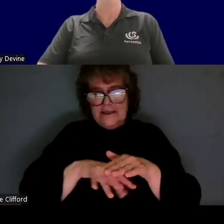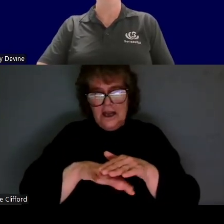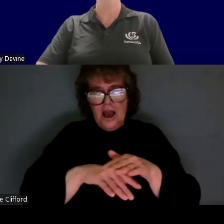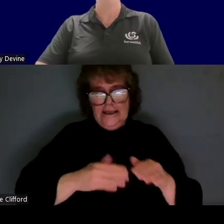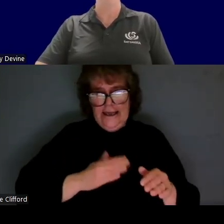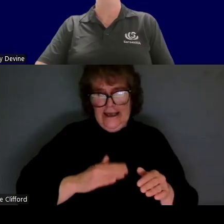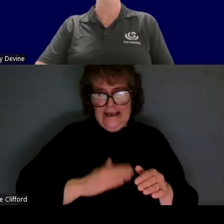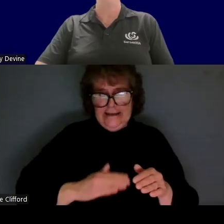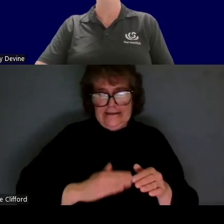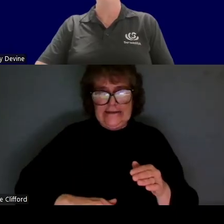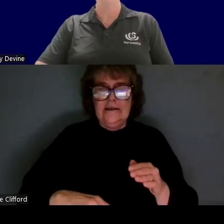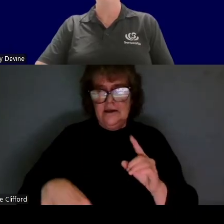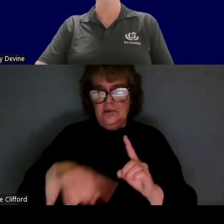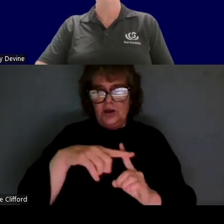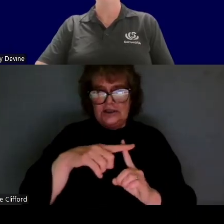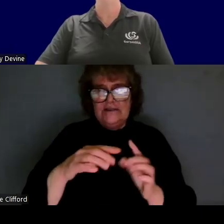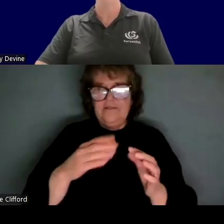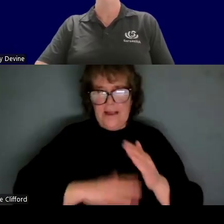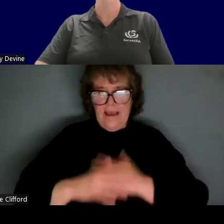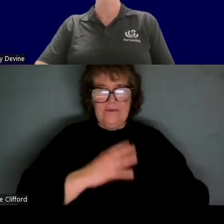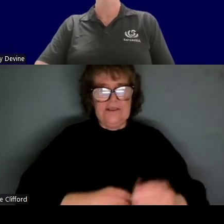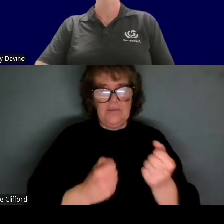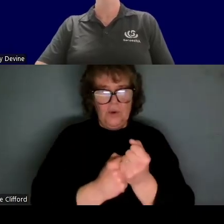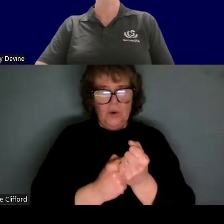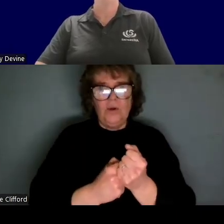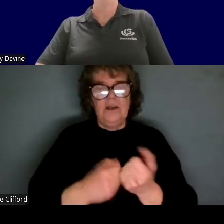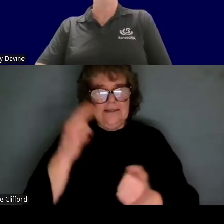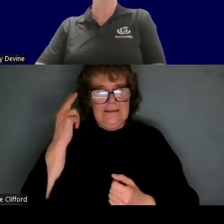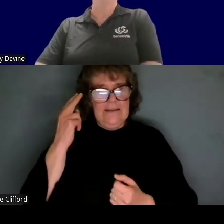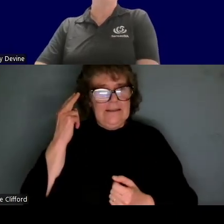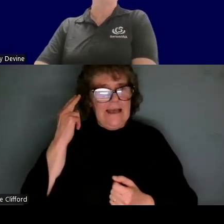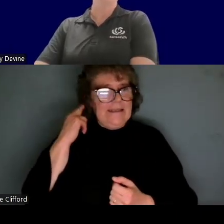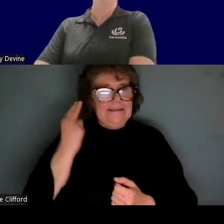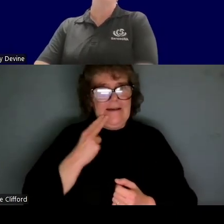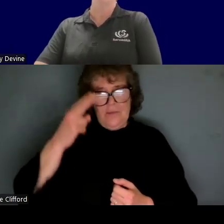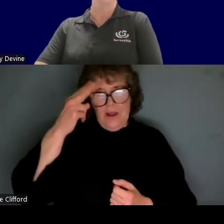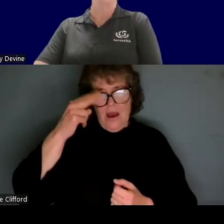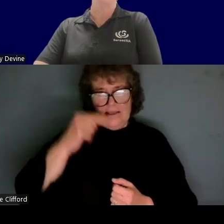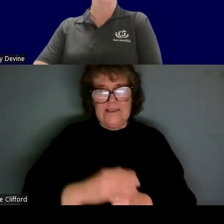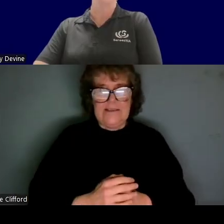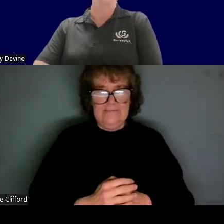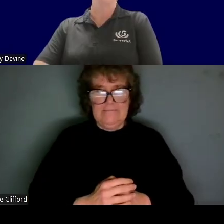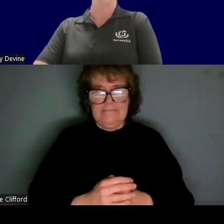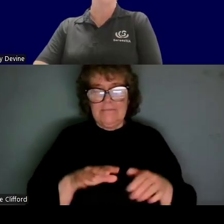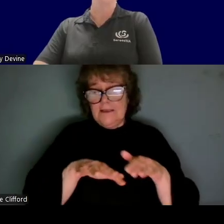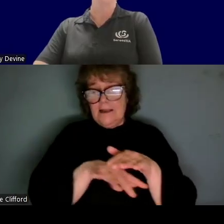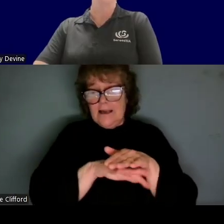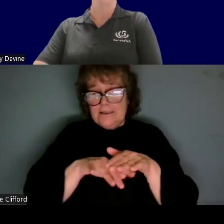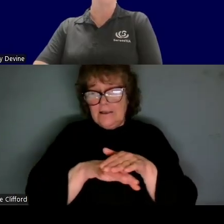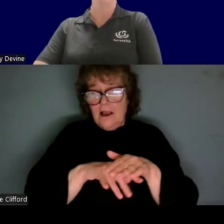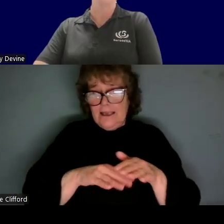support and deafblindness. When we think about underlying needs, we're talking about